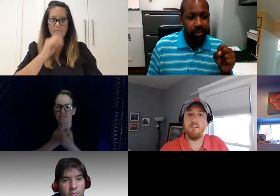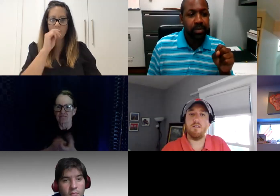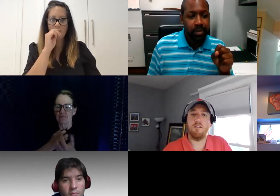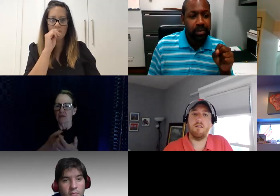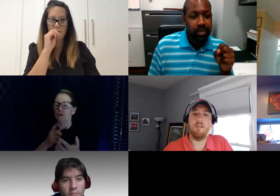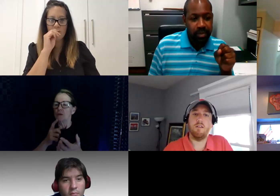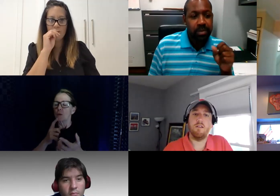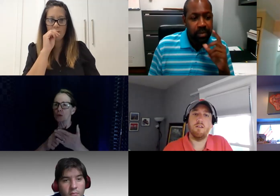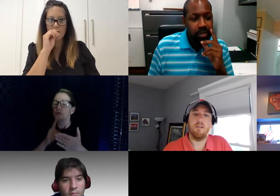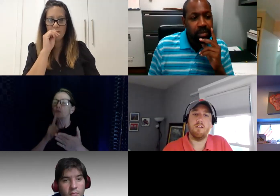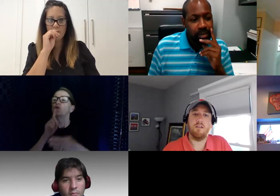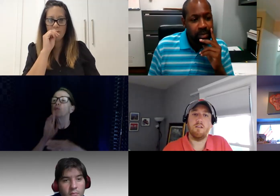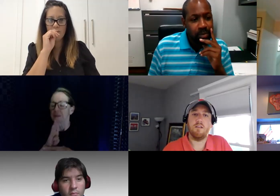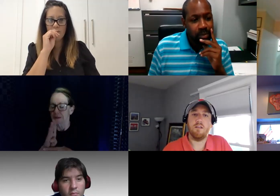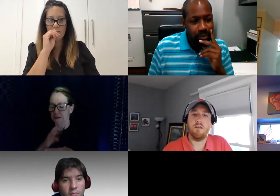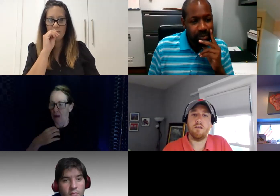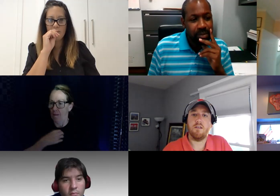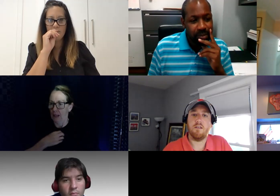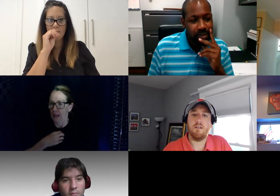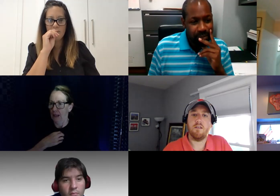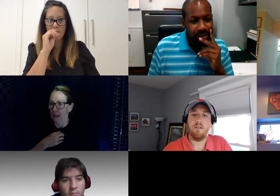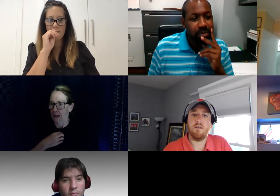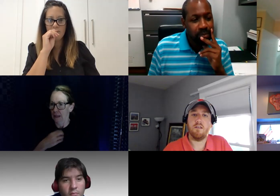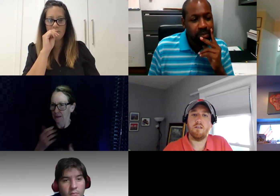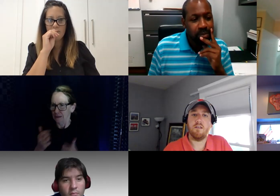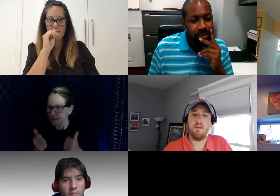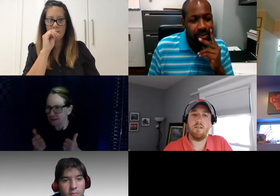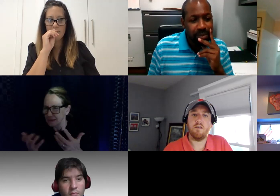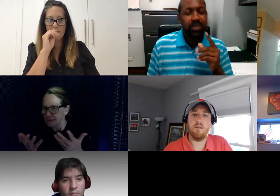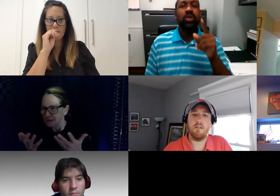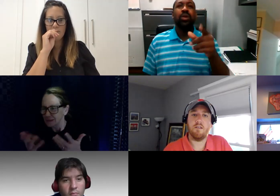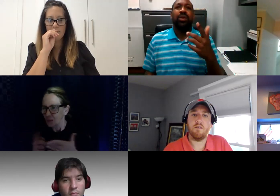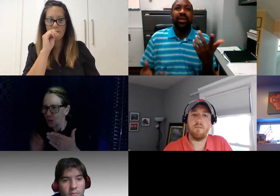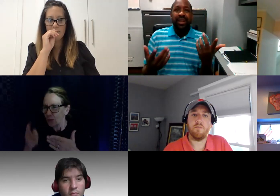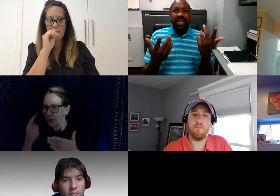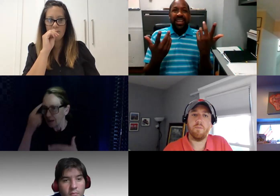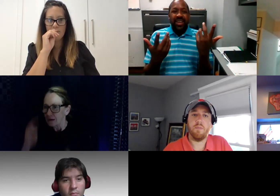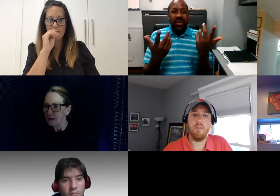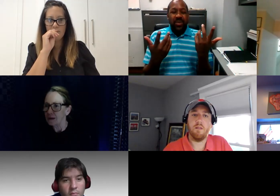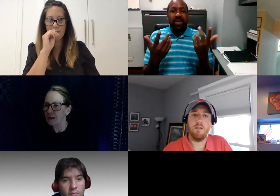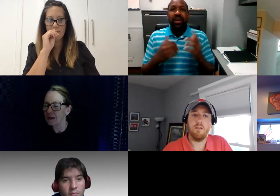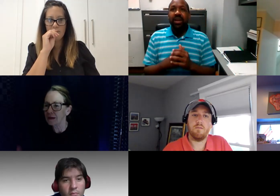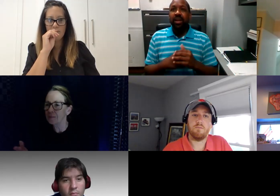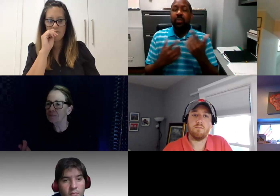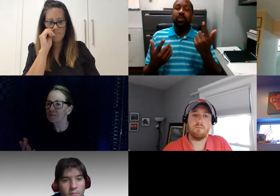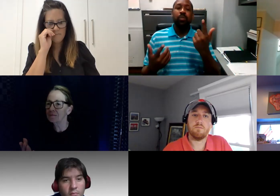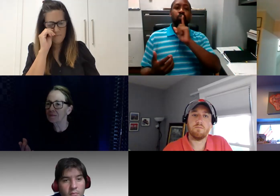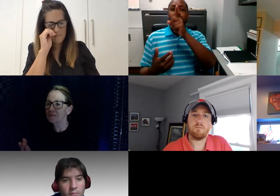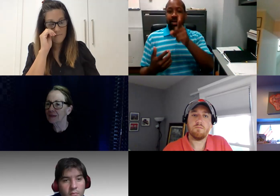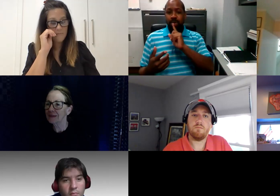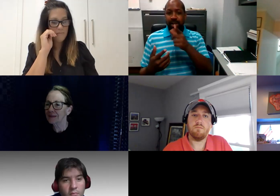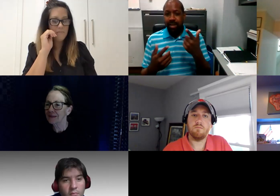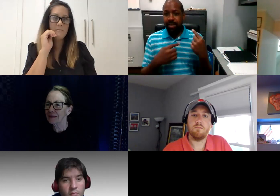OR WAS IT MORE OF LIKE IT WAS LIKE PROJECTILE WORD VOMIT AT FIRST AND TRYING TO UNDERSTAND, OKAY, WHAT'S REALLY AN ISSUE?